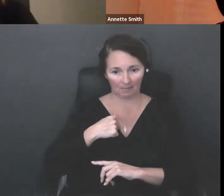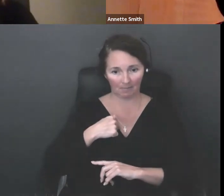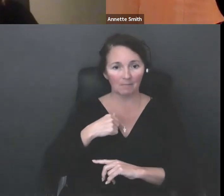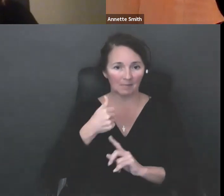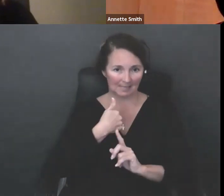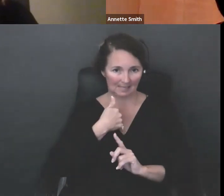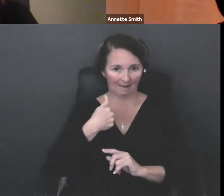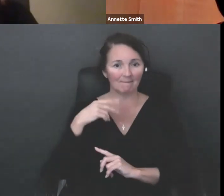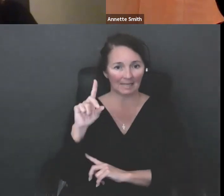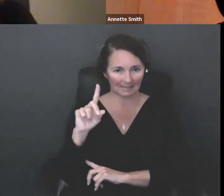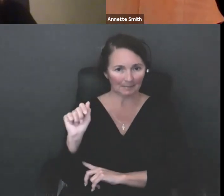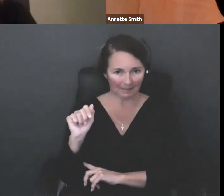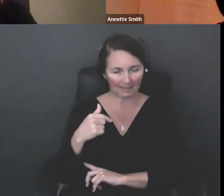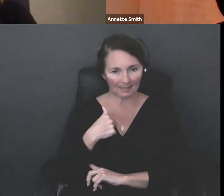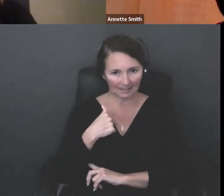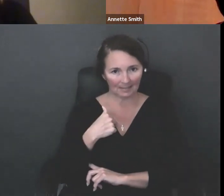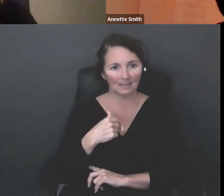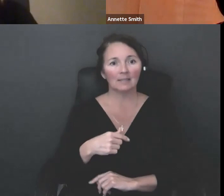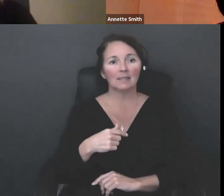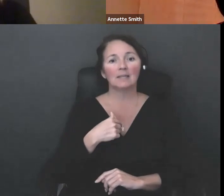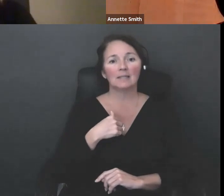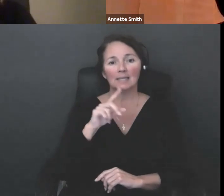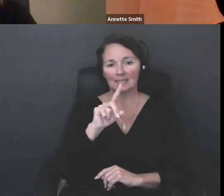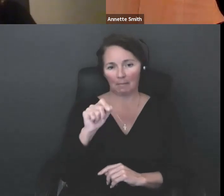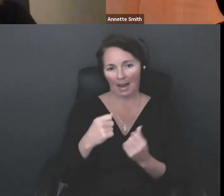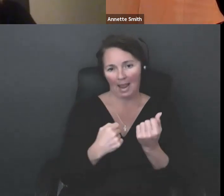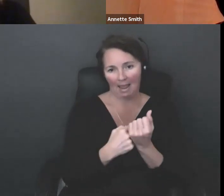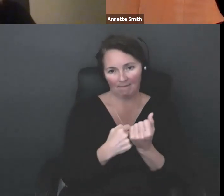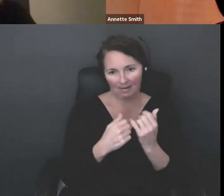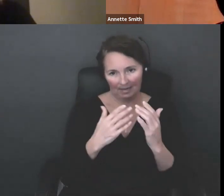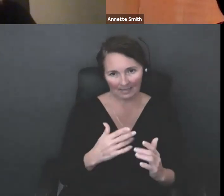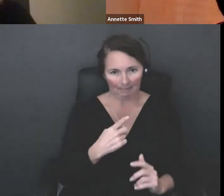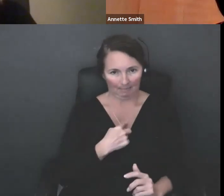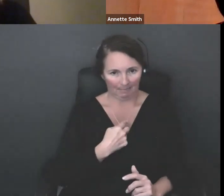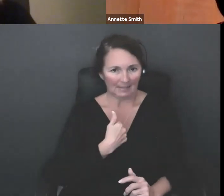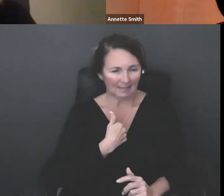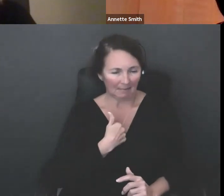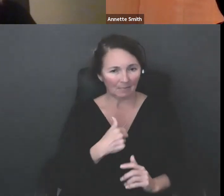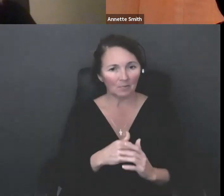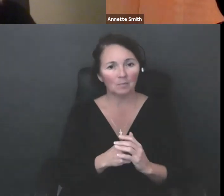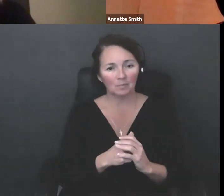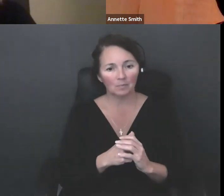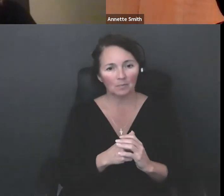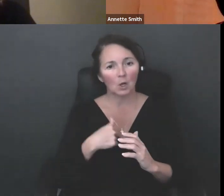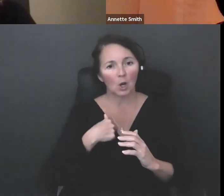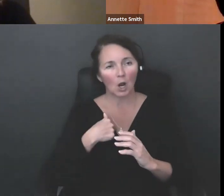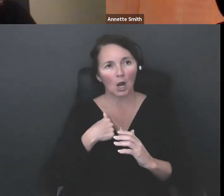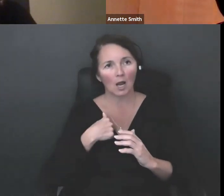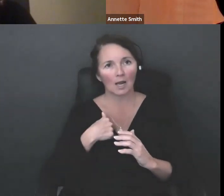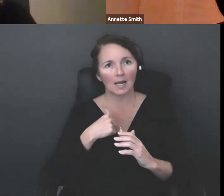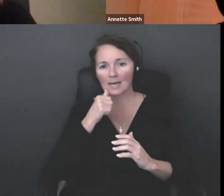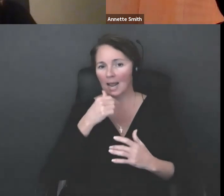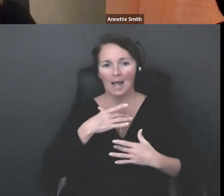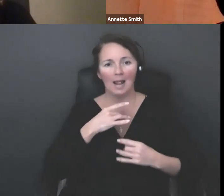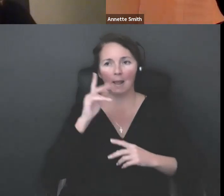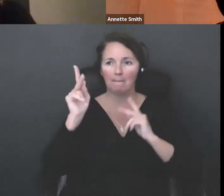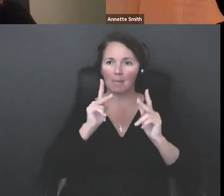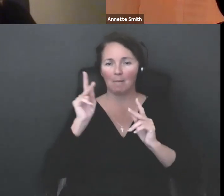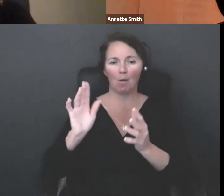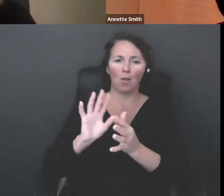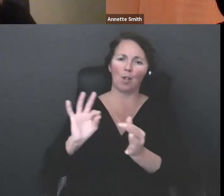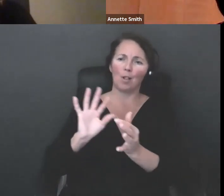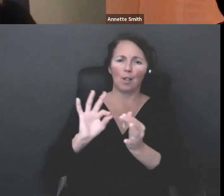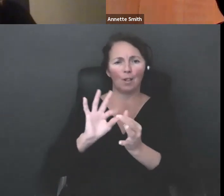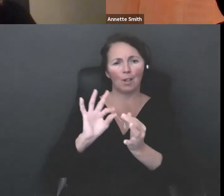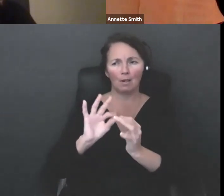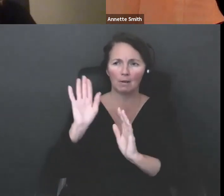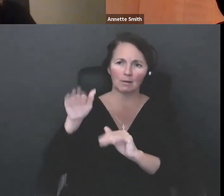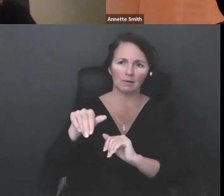Yeah. >> What it was that --